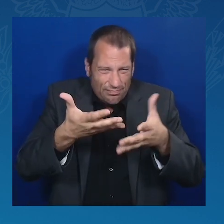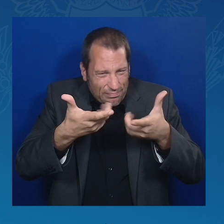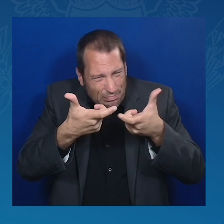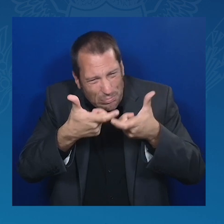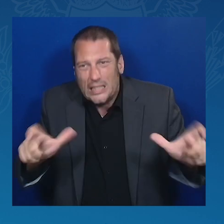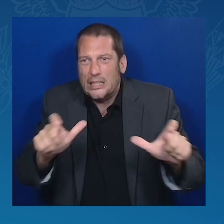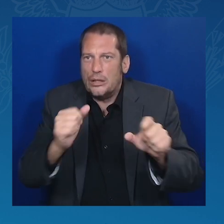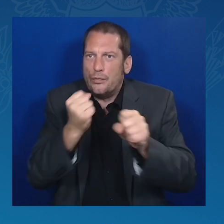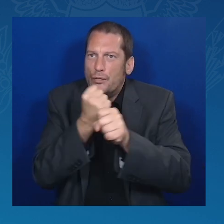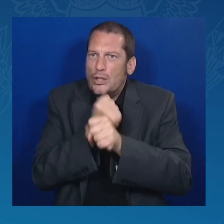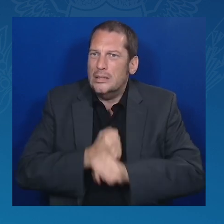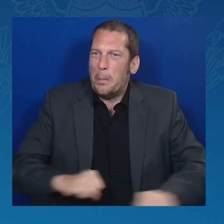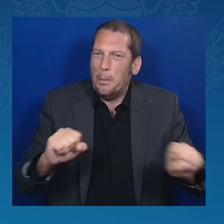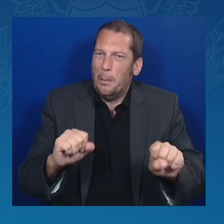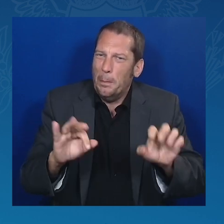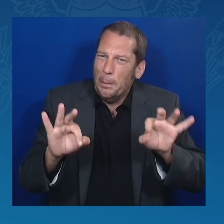that's such a basic right would be taken.